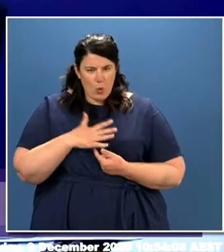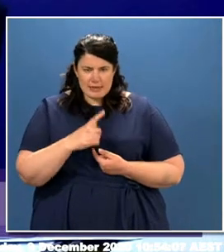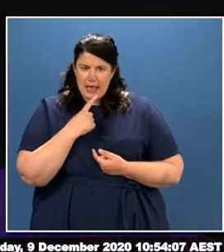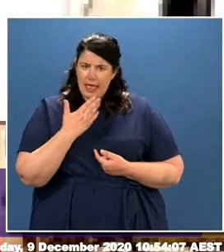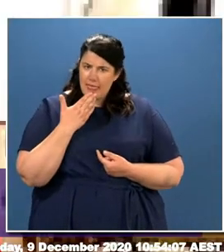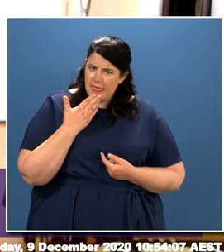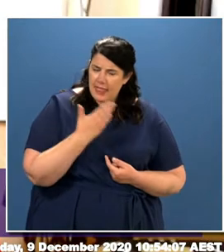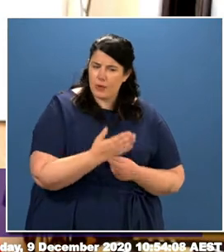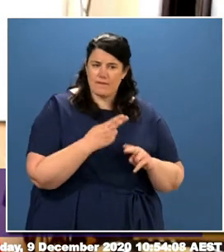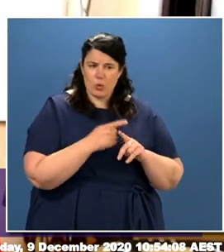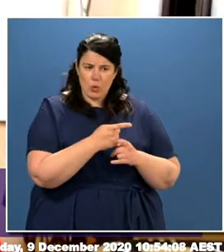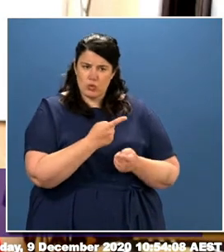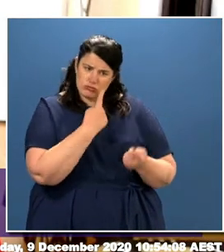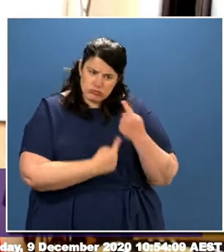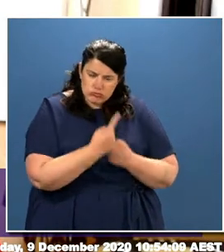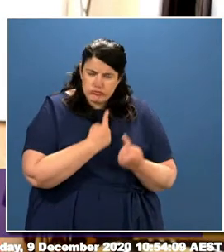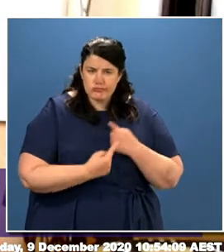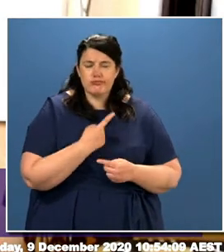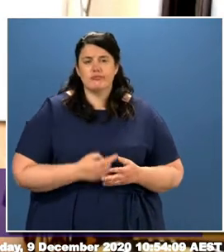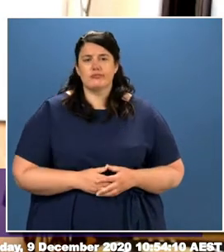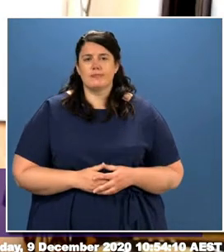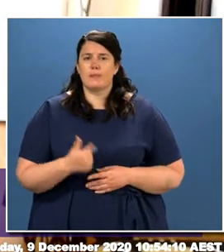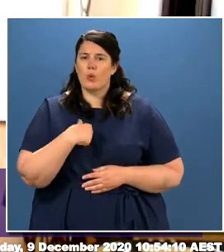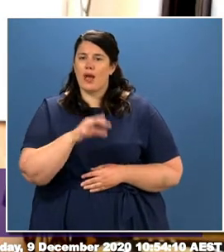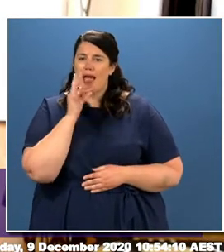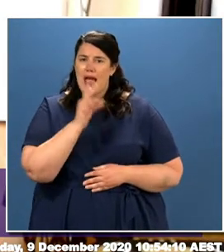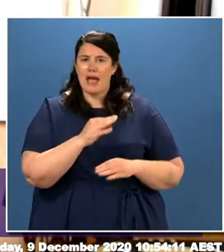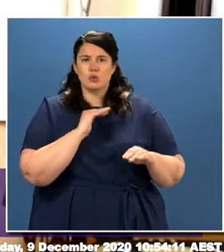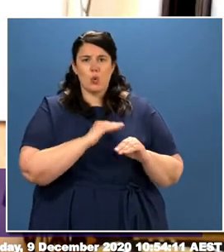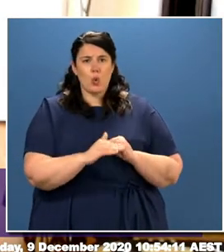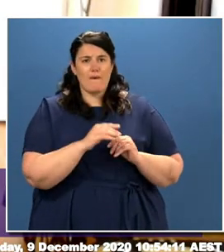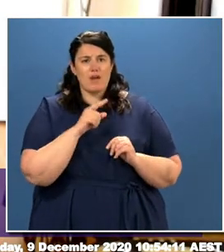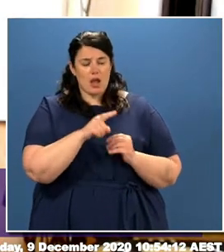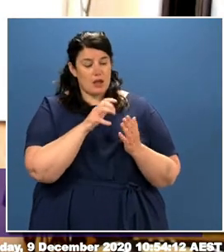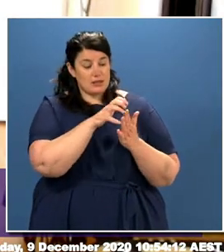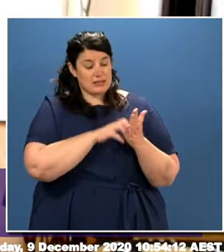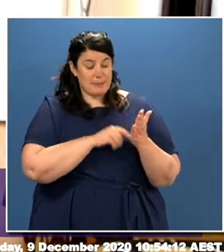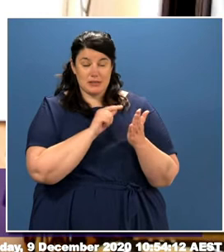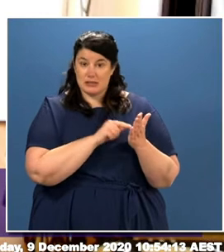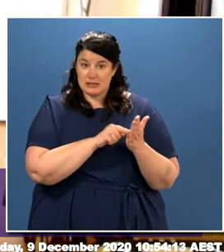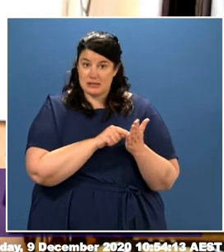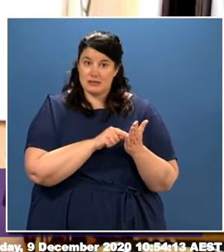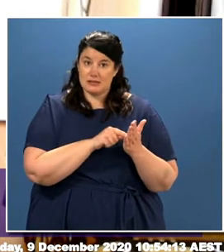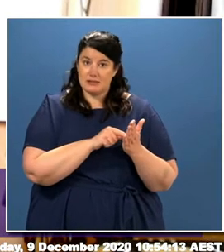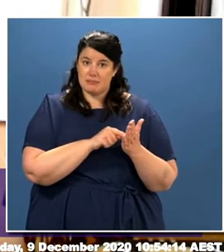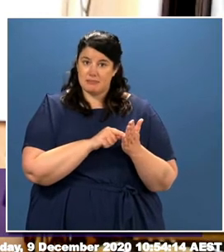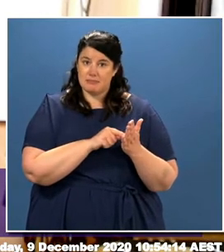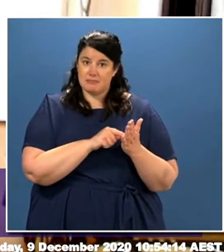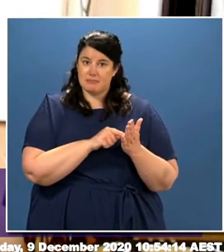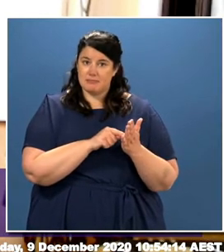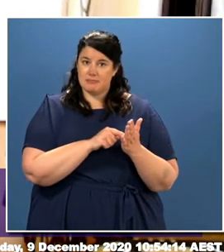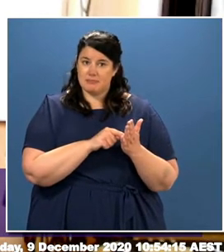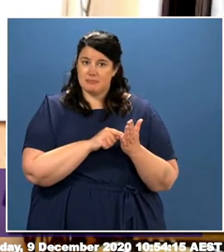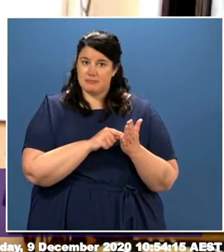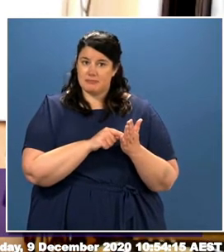I want to ask you about a statement you made, the adjustment of the